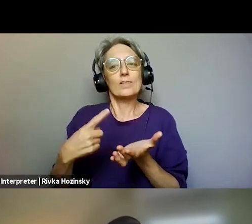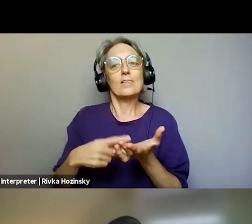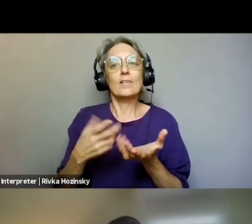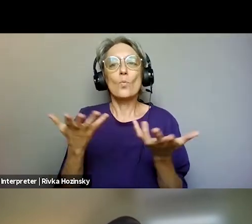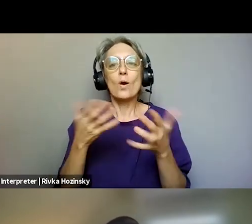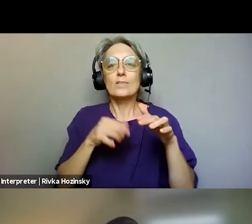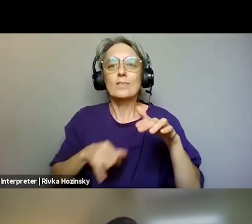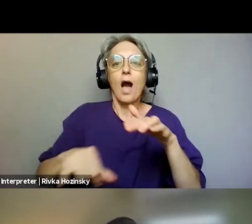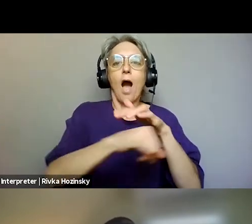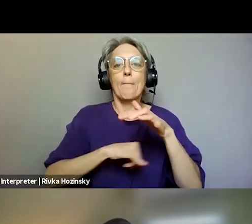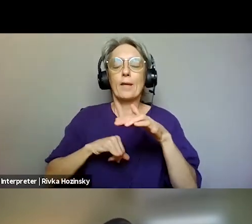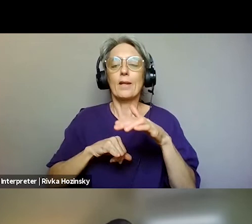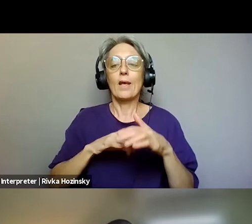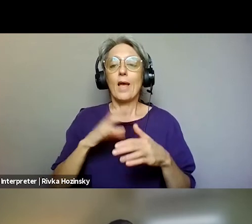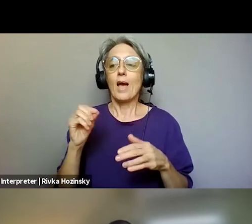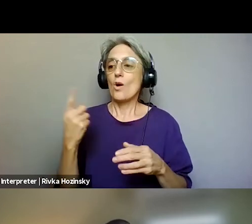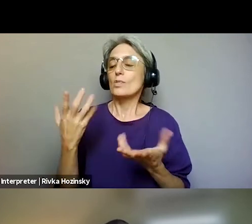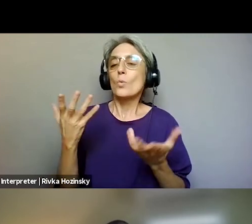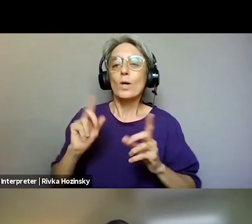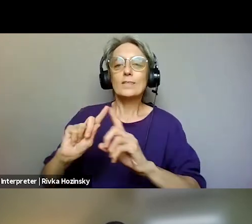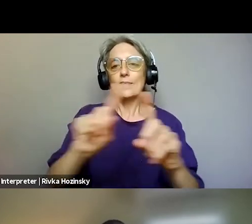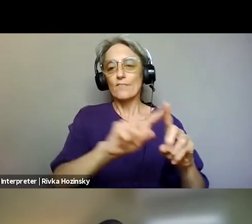and the differences given the unique needs of people with different types of